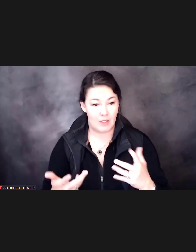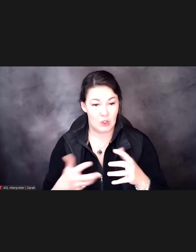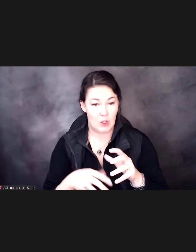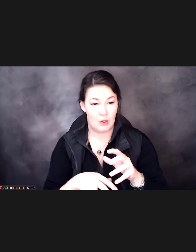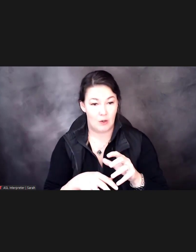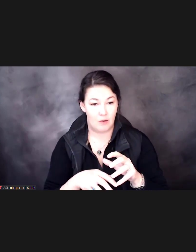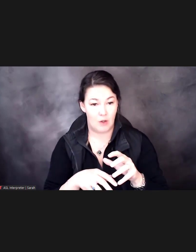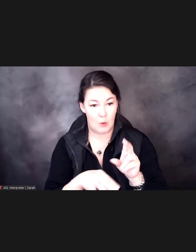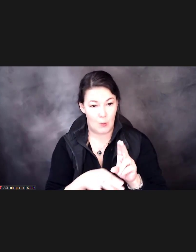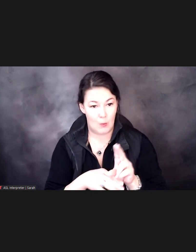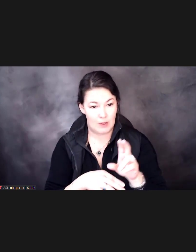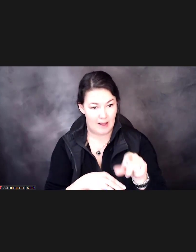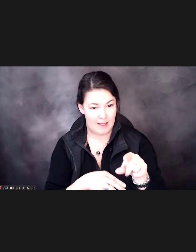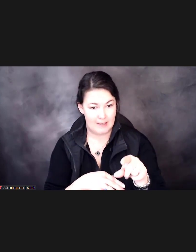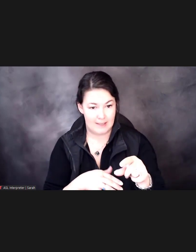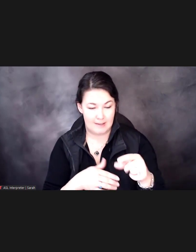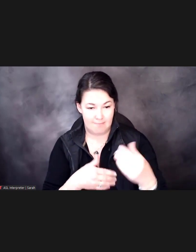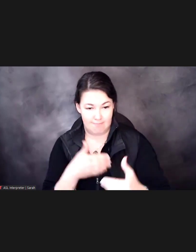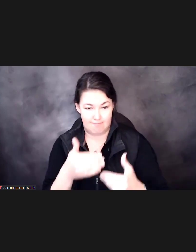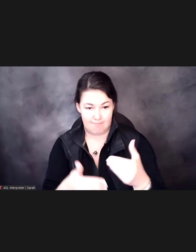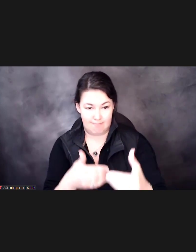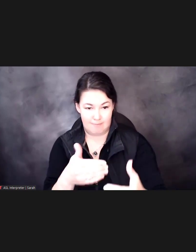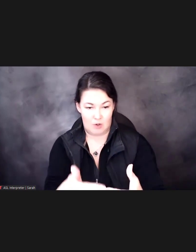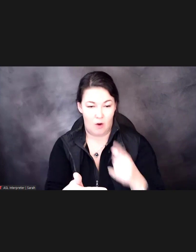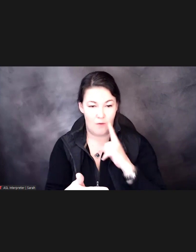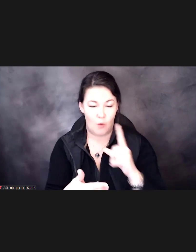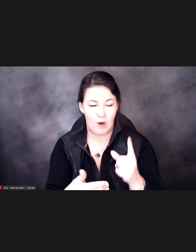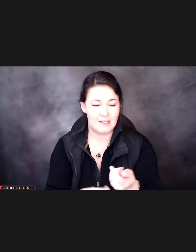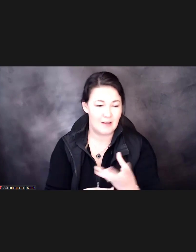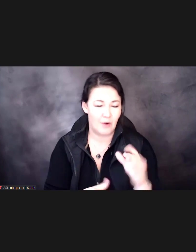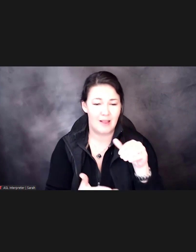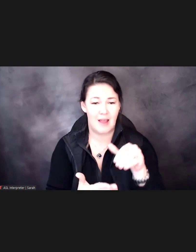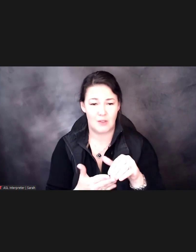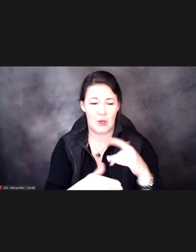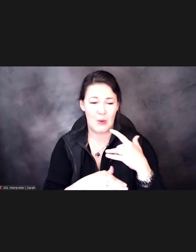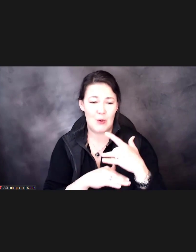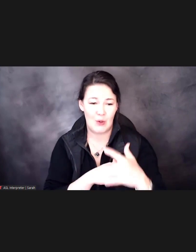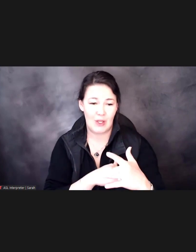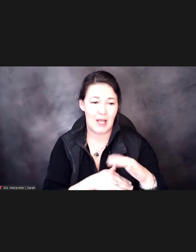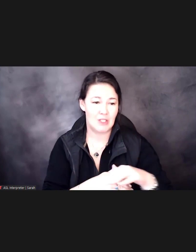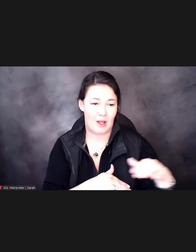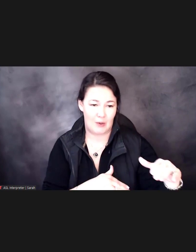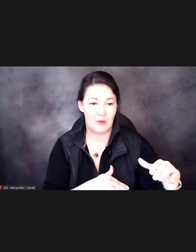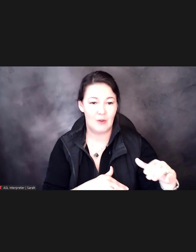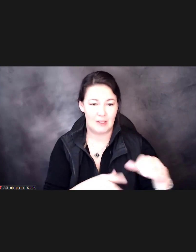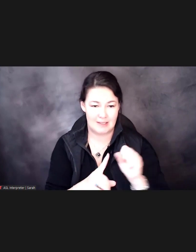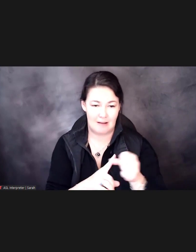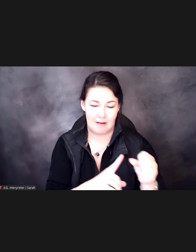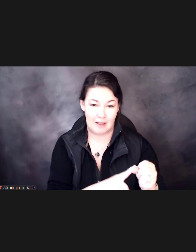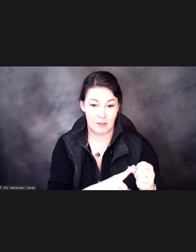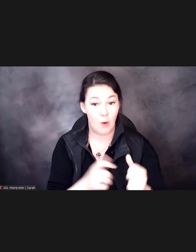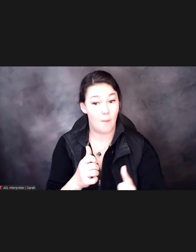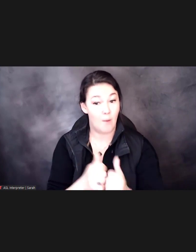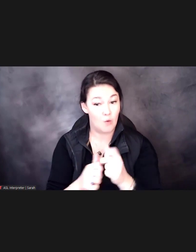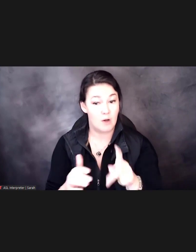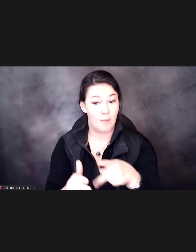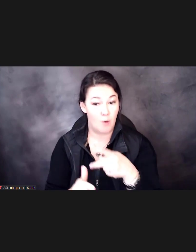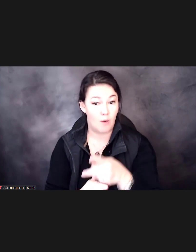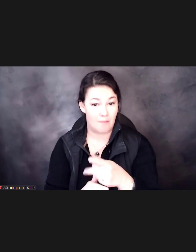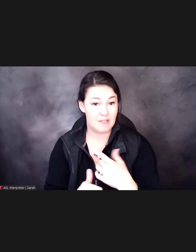screening, we have used this protocol in thousands of early childhood settings and have found that most programs find this to be